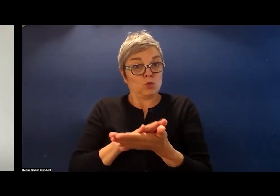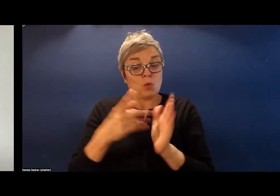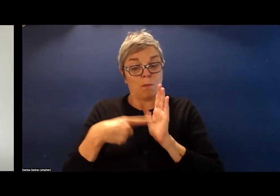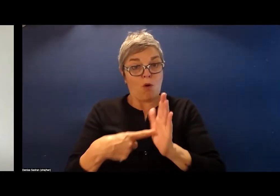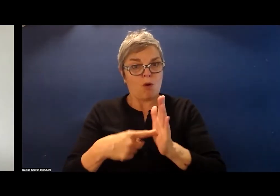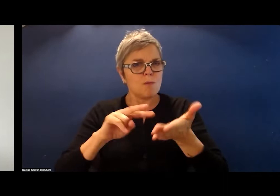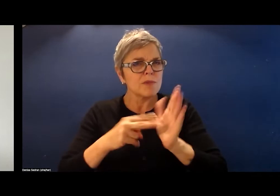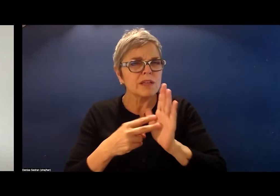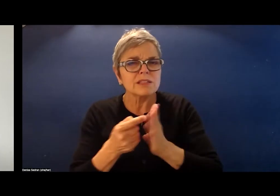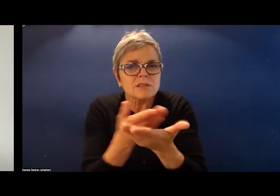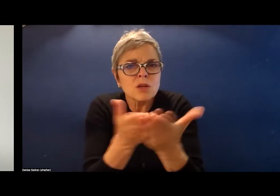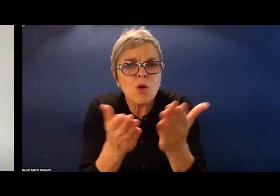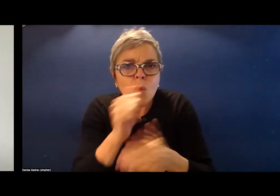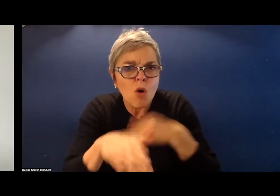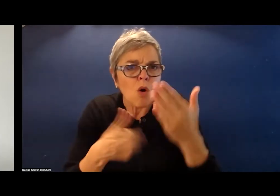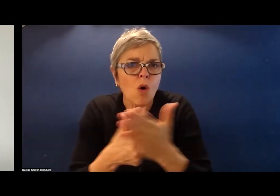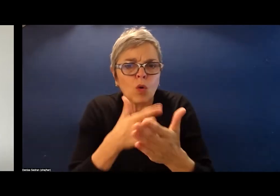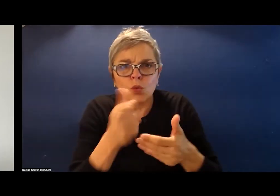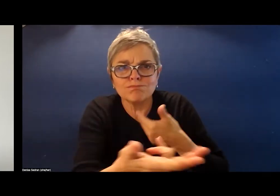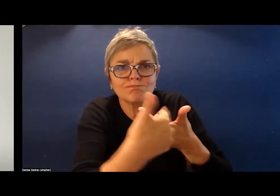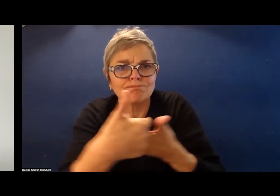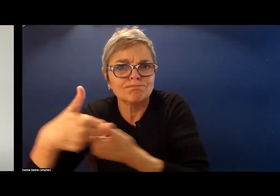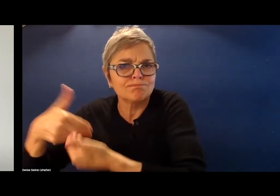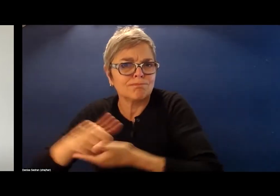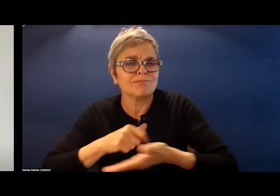to actively curate and create their learning.